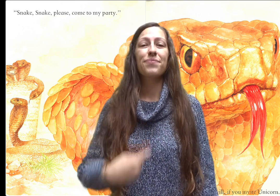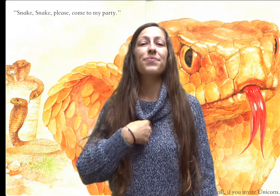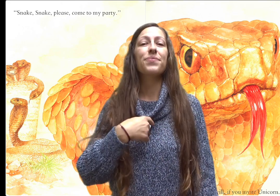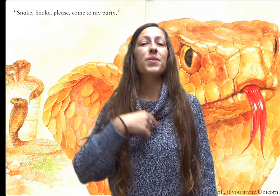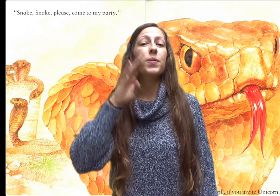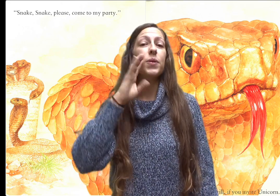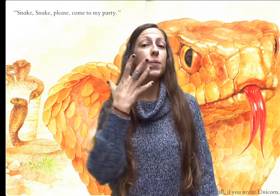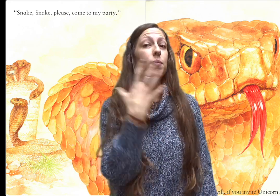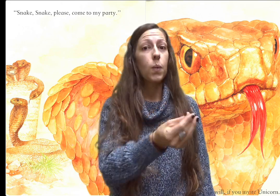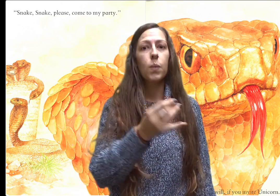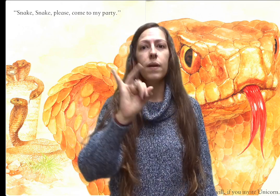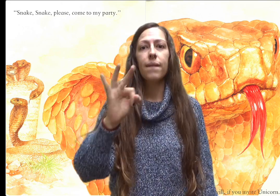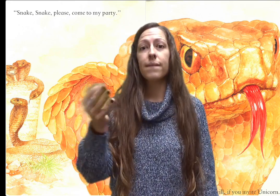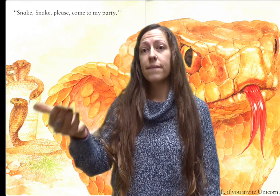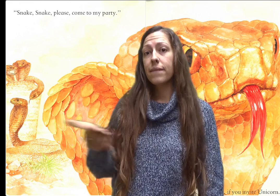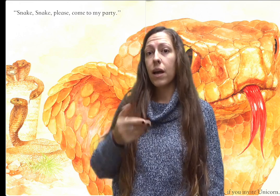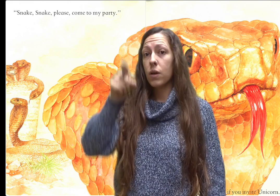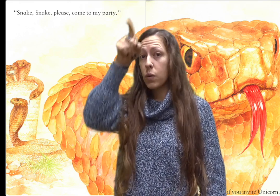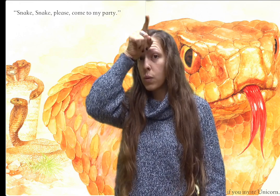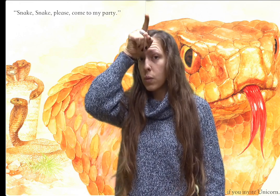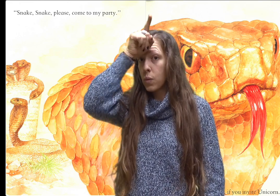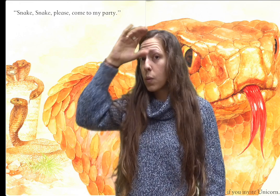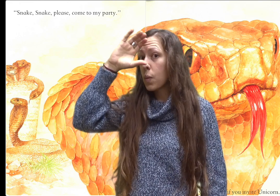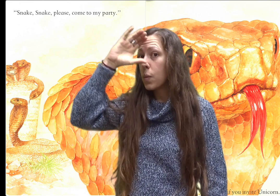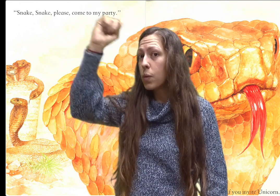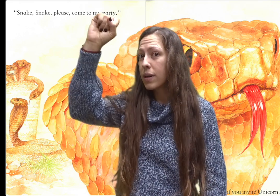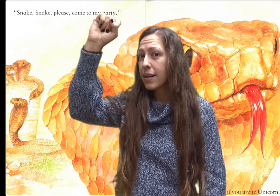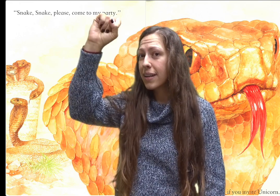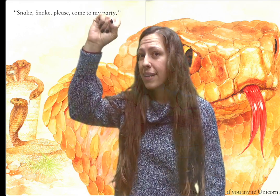Thank you, I will, if you invite Unicorn.